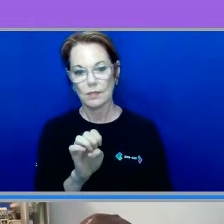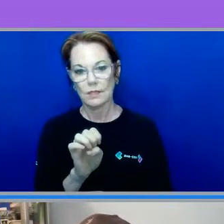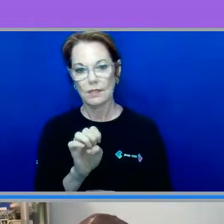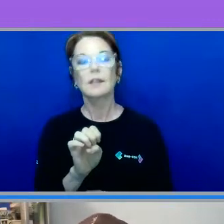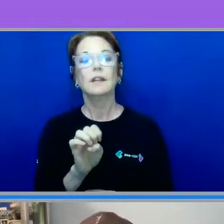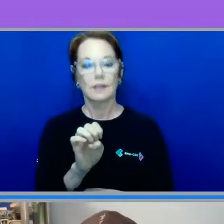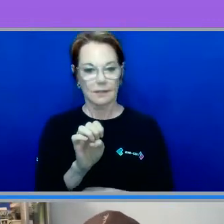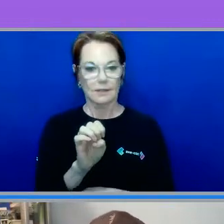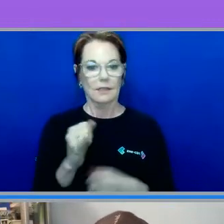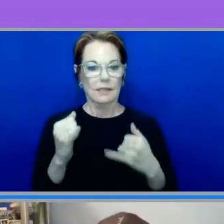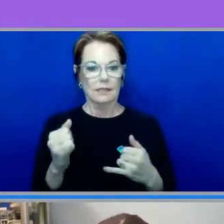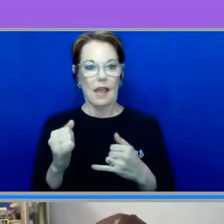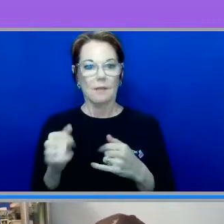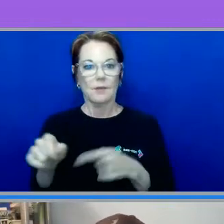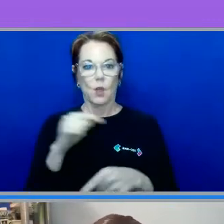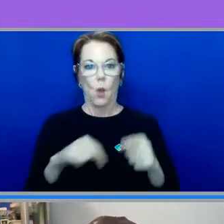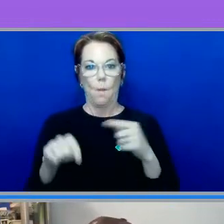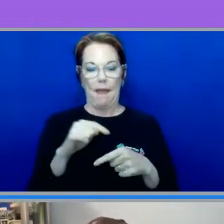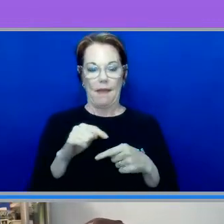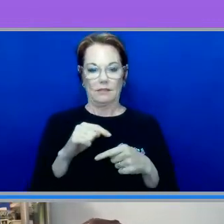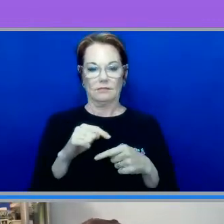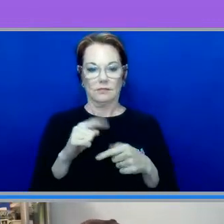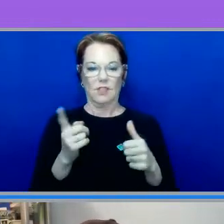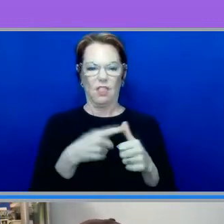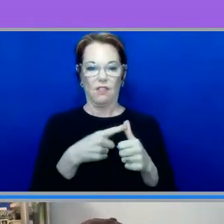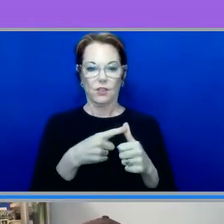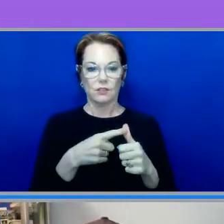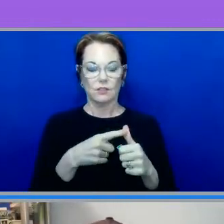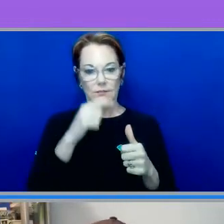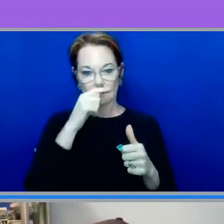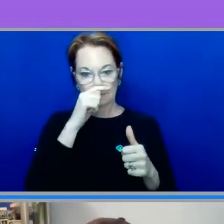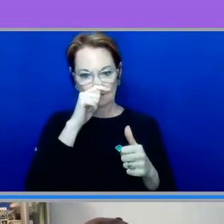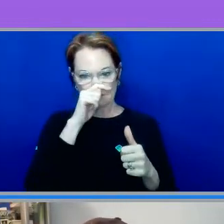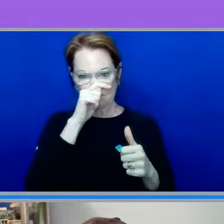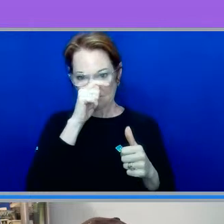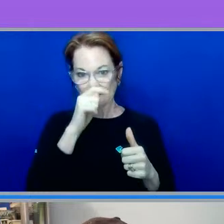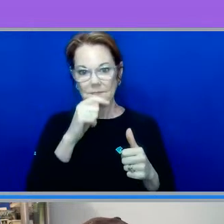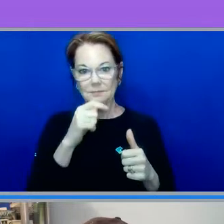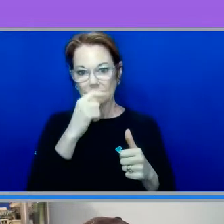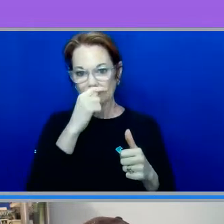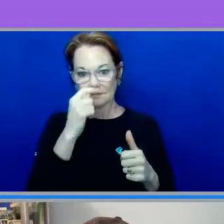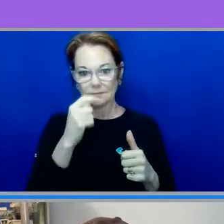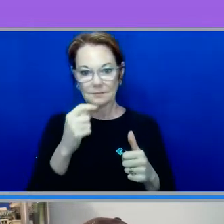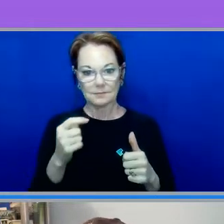to take this back to how I had it. Because I want to make sure